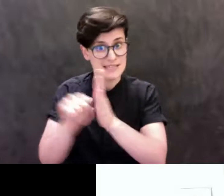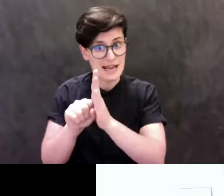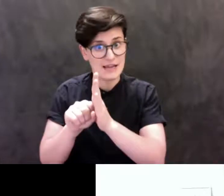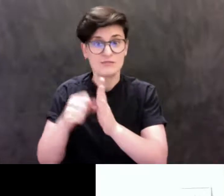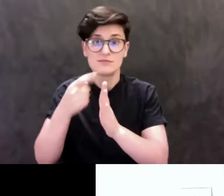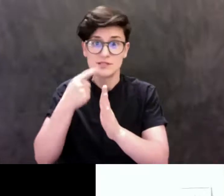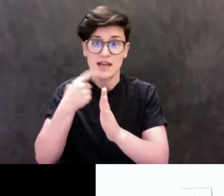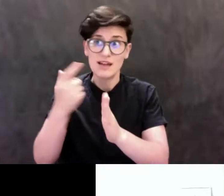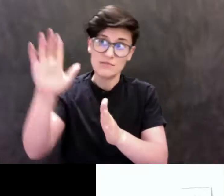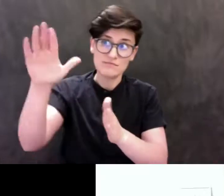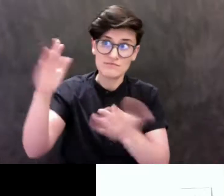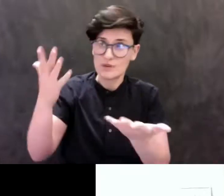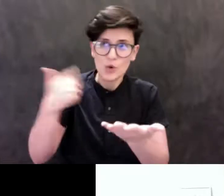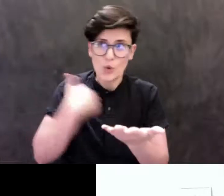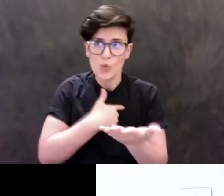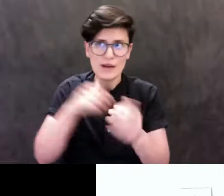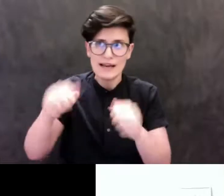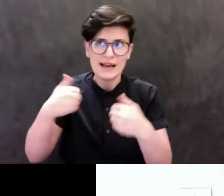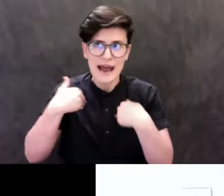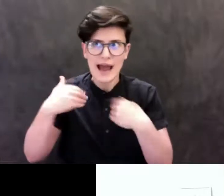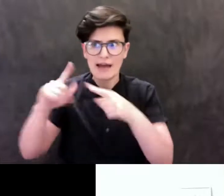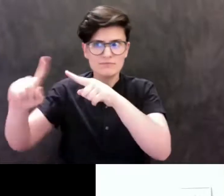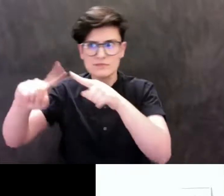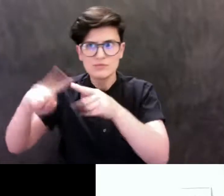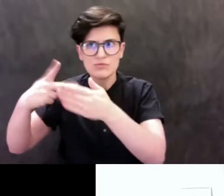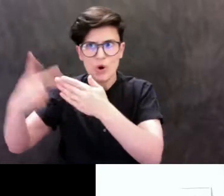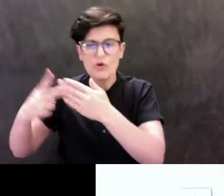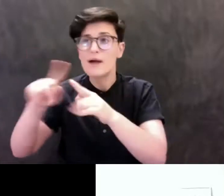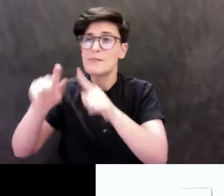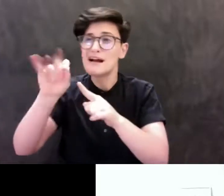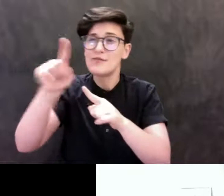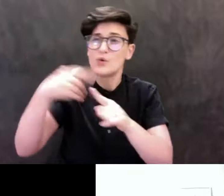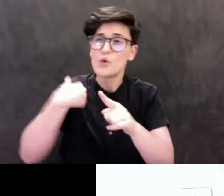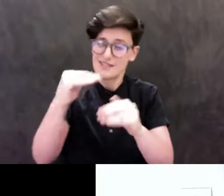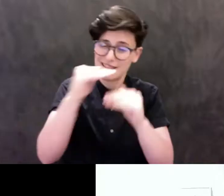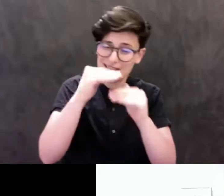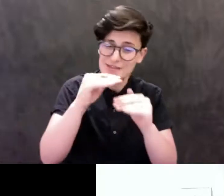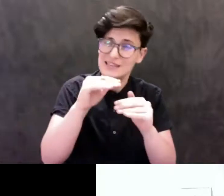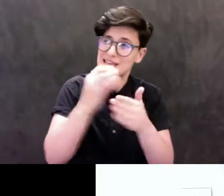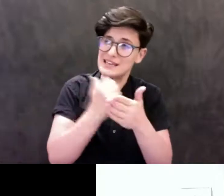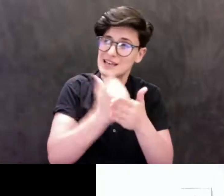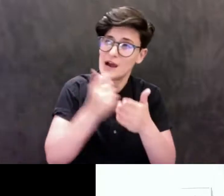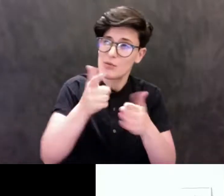but if you have very limited income like disability or SSI and you can't afford what the utility